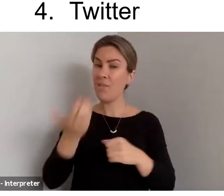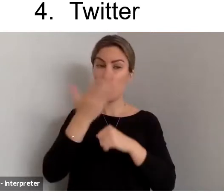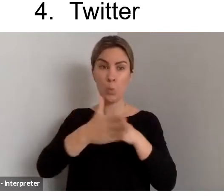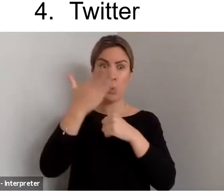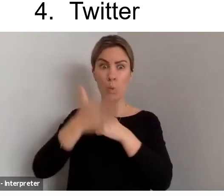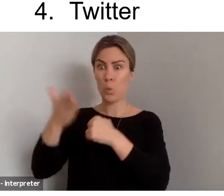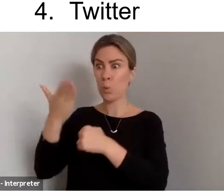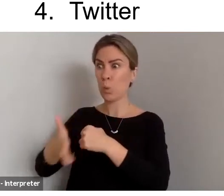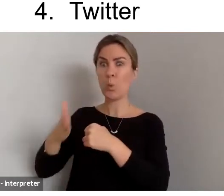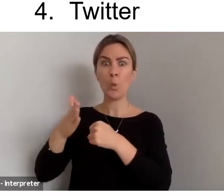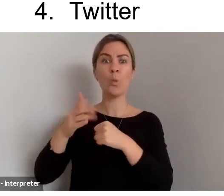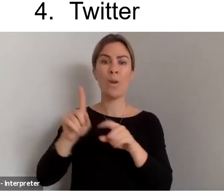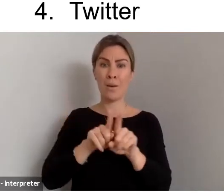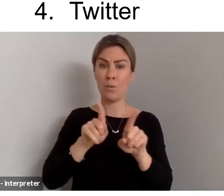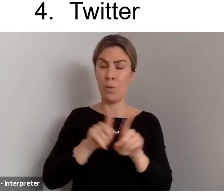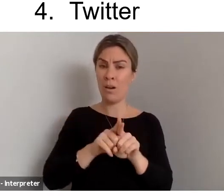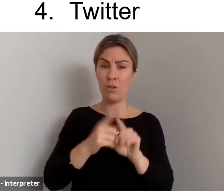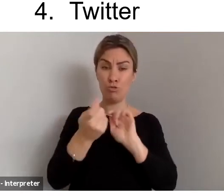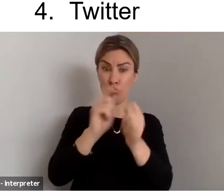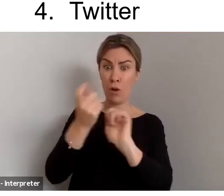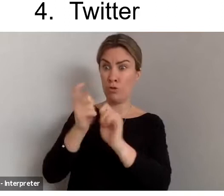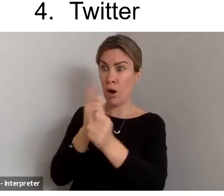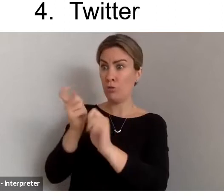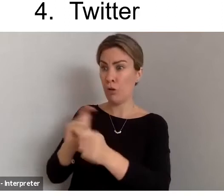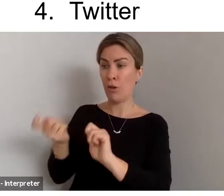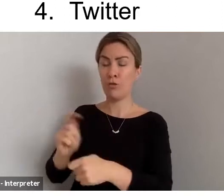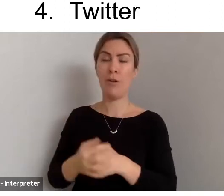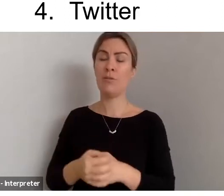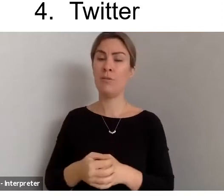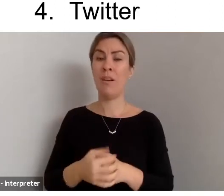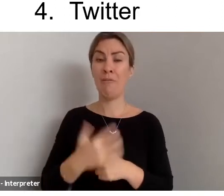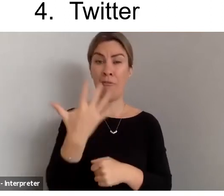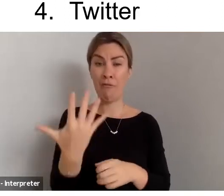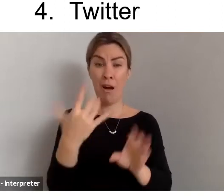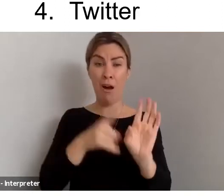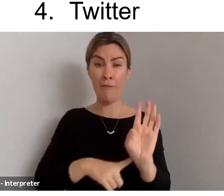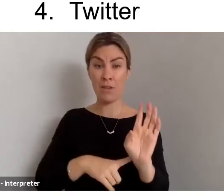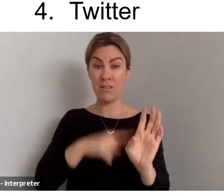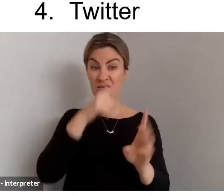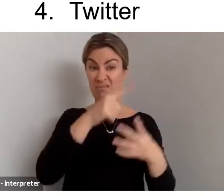It is a constantly changing market. Even in five years some of these could be obsolete.